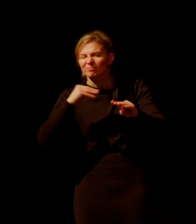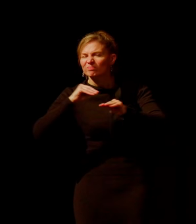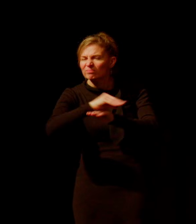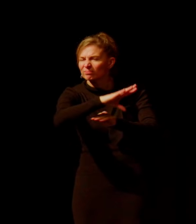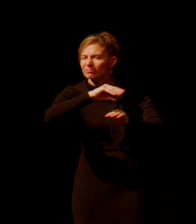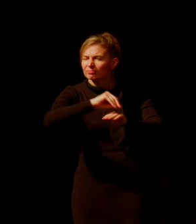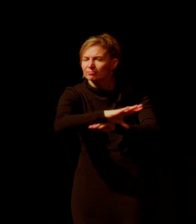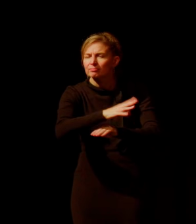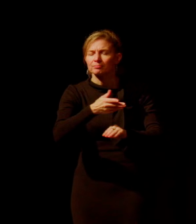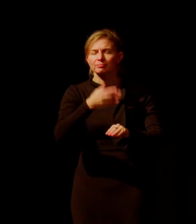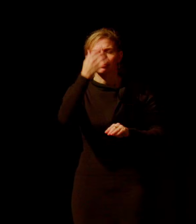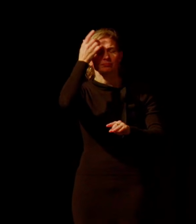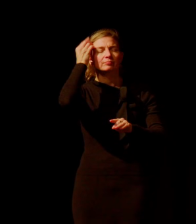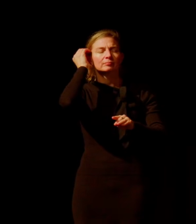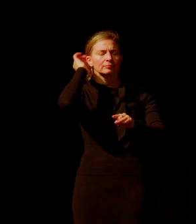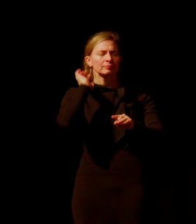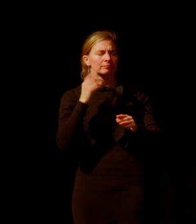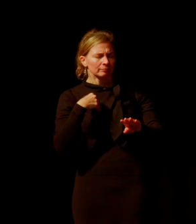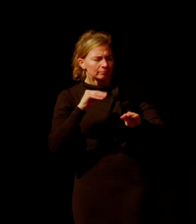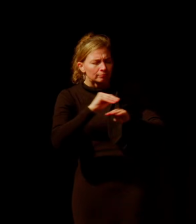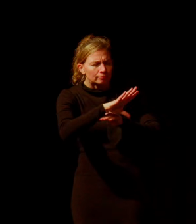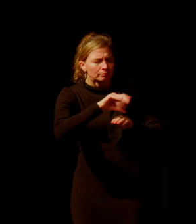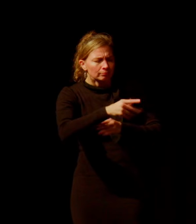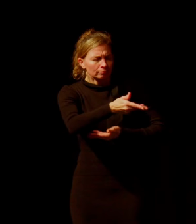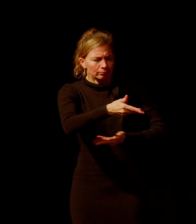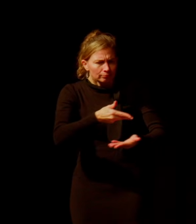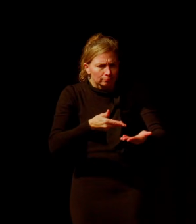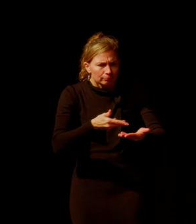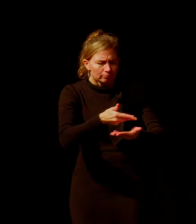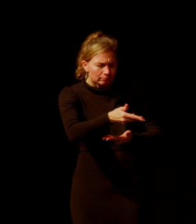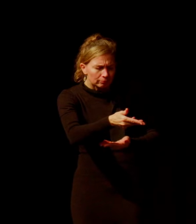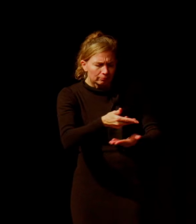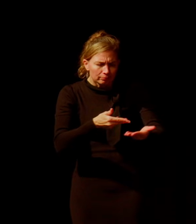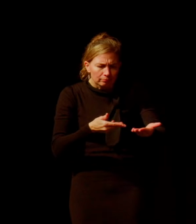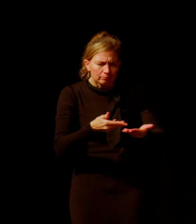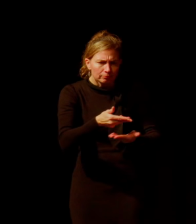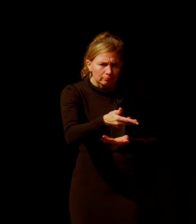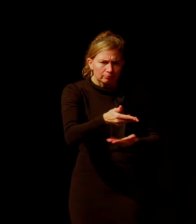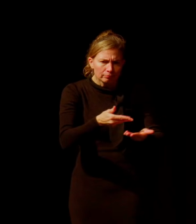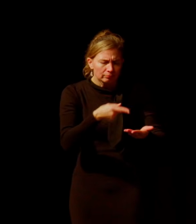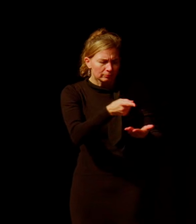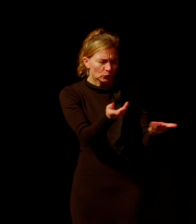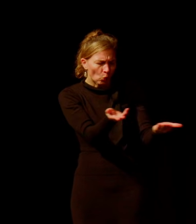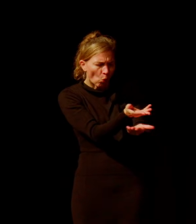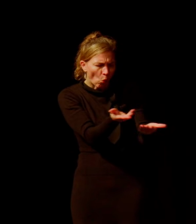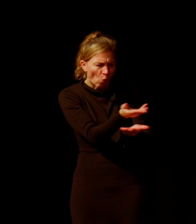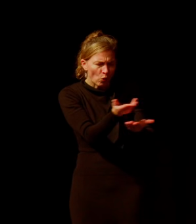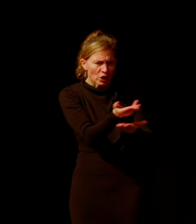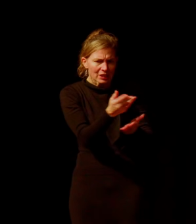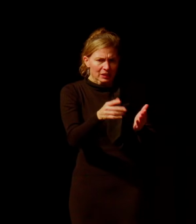While the conversation deepened, Michelle found her opening, and she took a big breath.